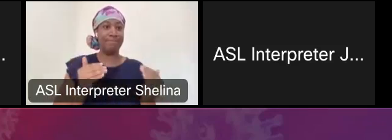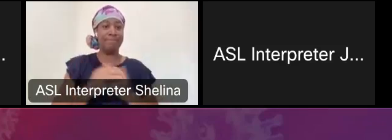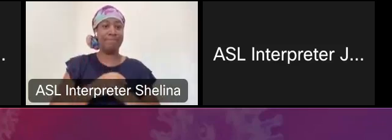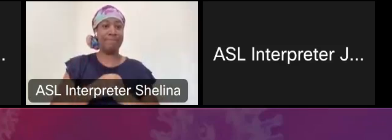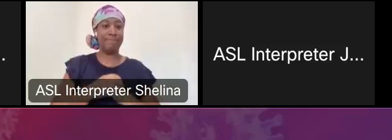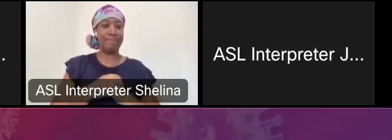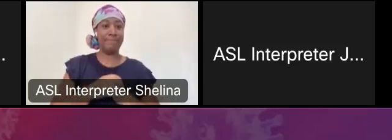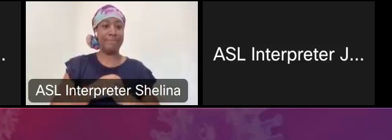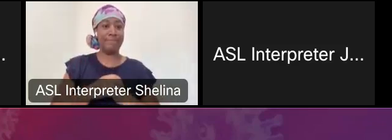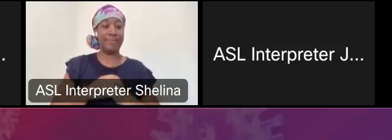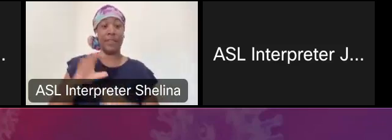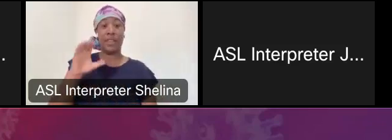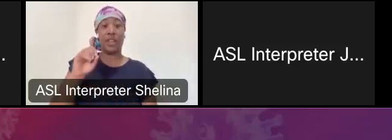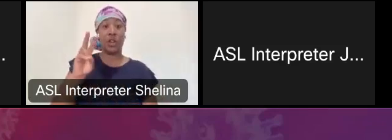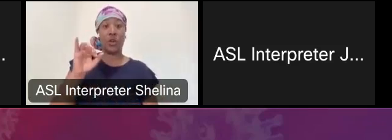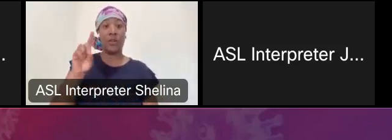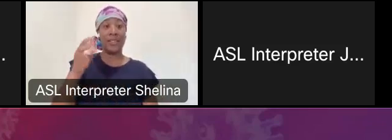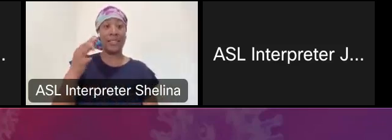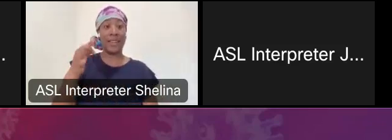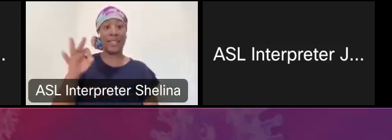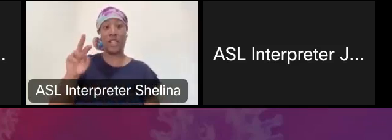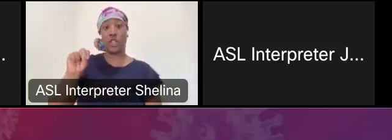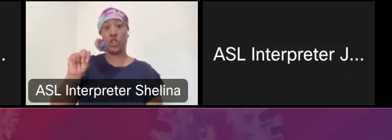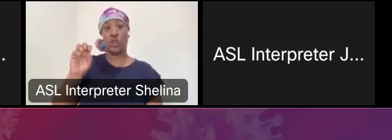How did the cover? 19 novavax vaccine work.